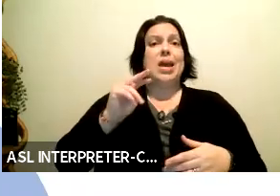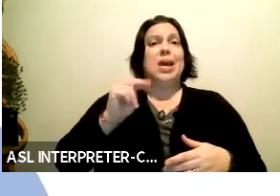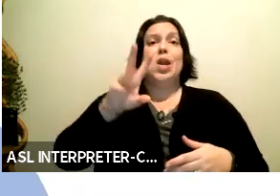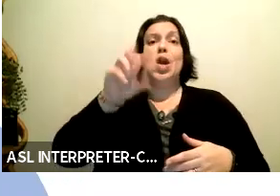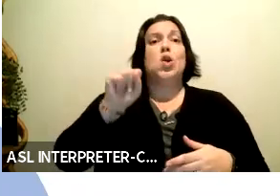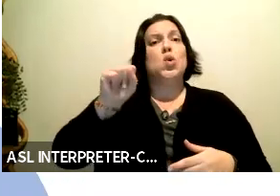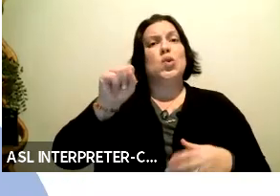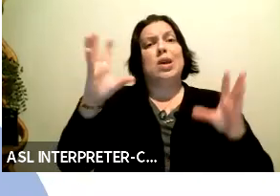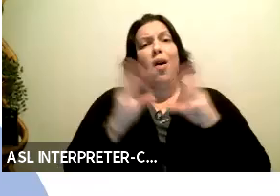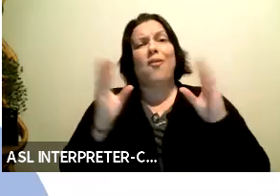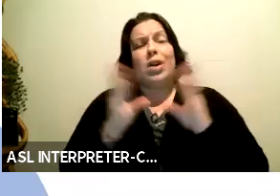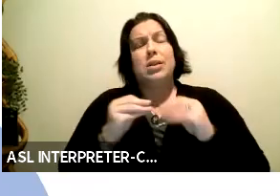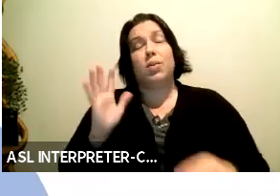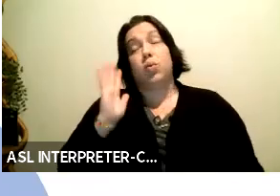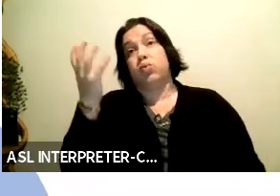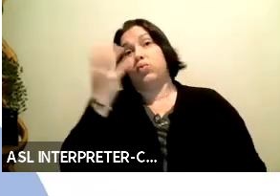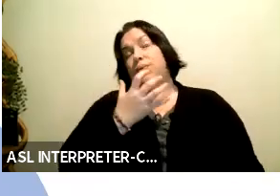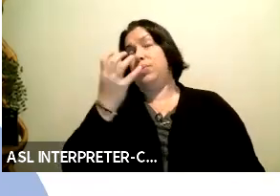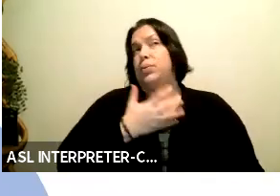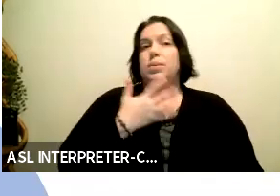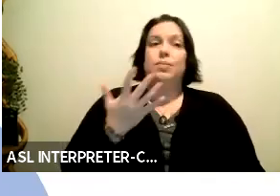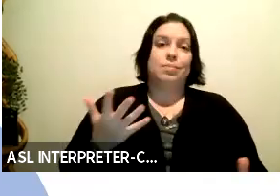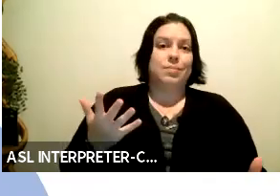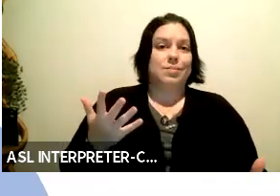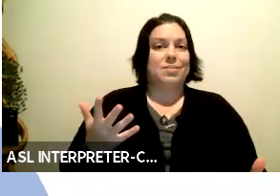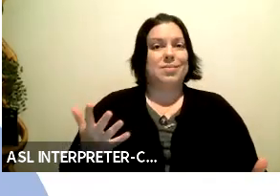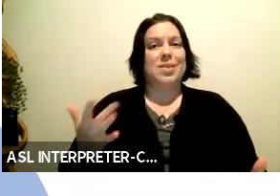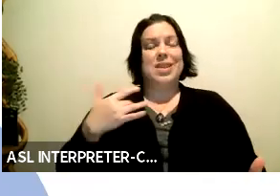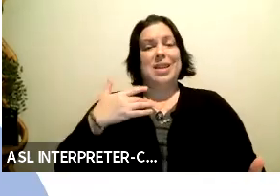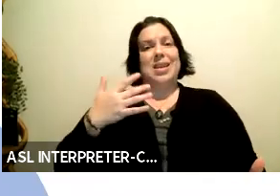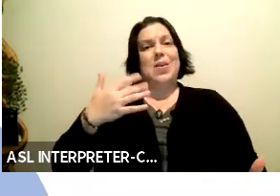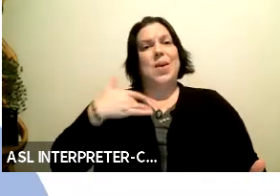And it came with resource requests of a person who ended up supporting training and development